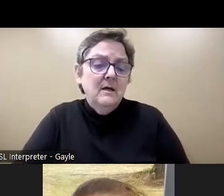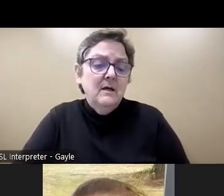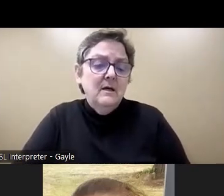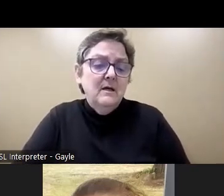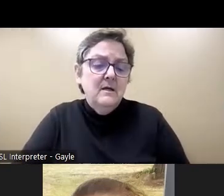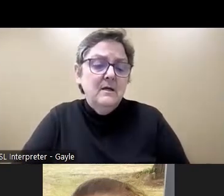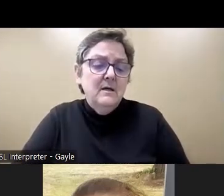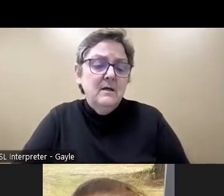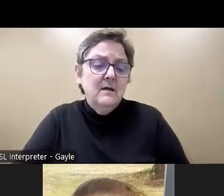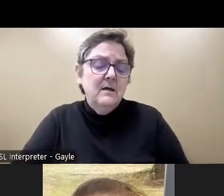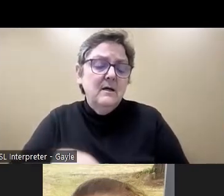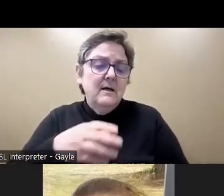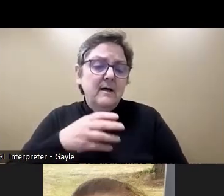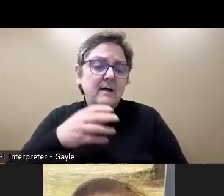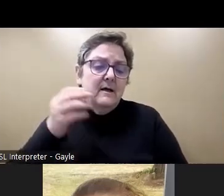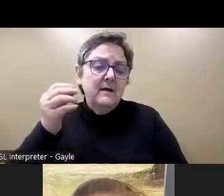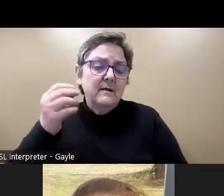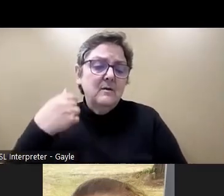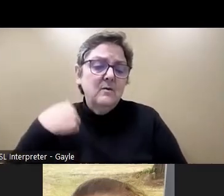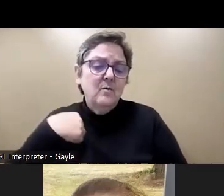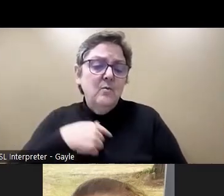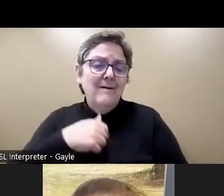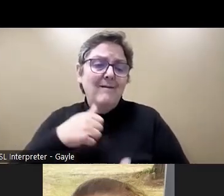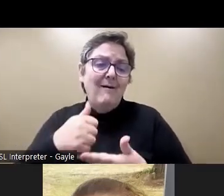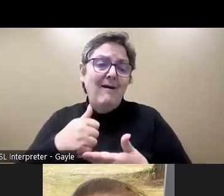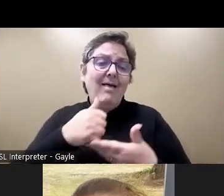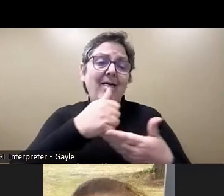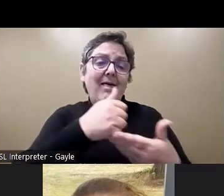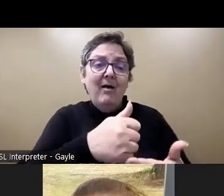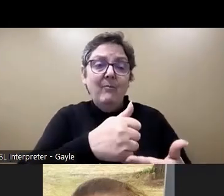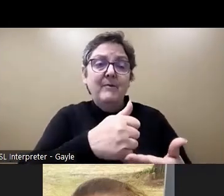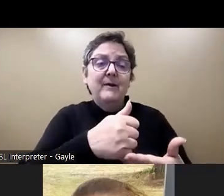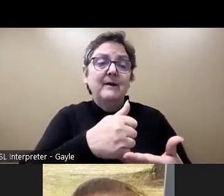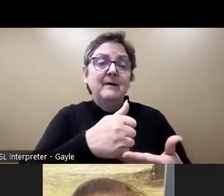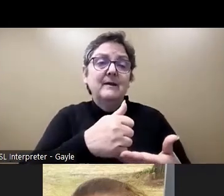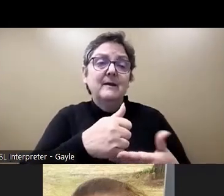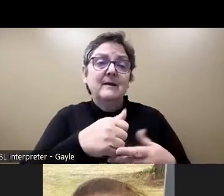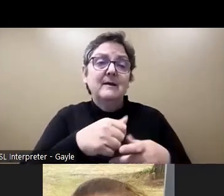and we're helping in this project to adopt more than 500